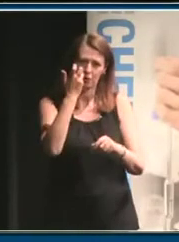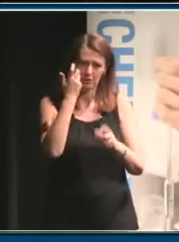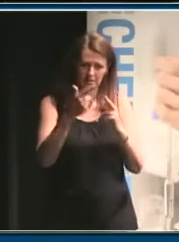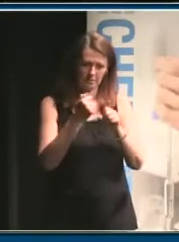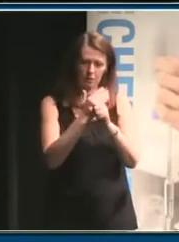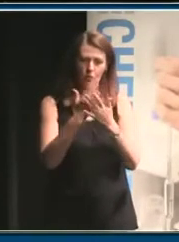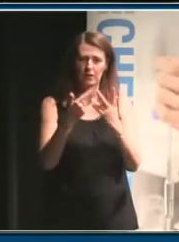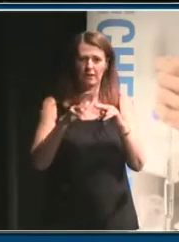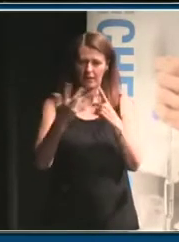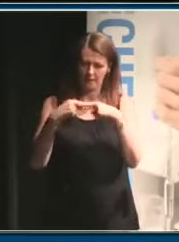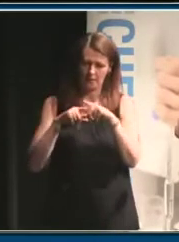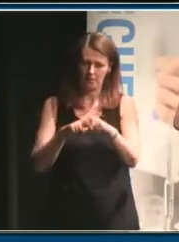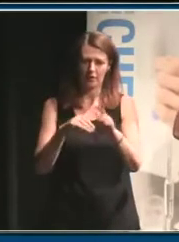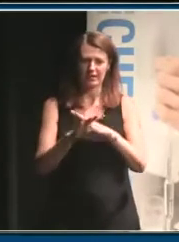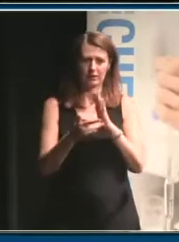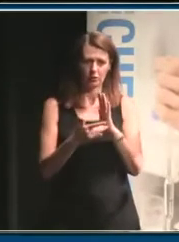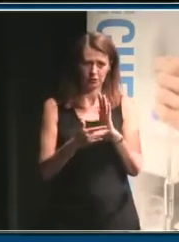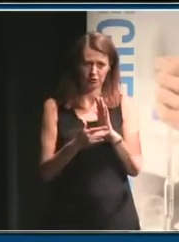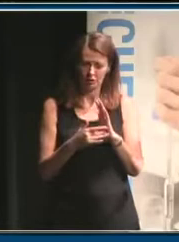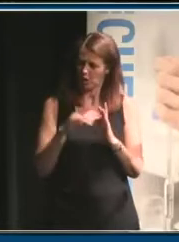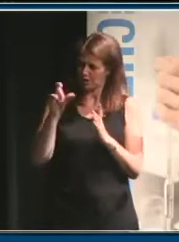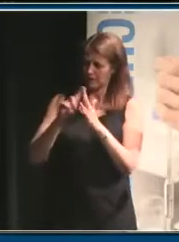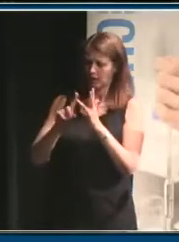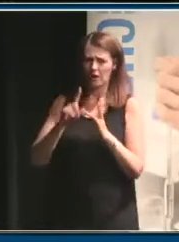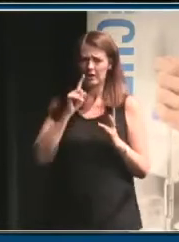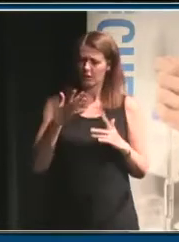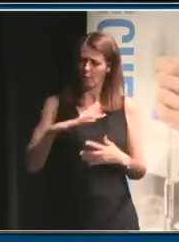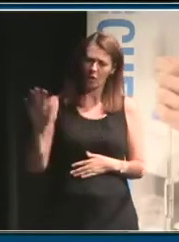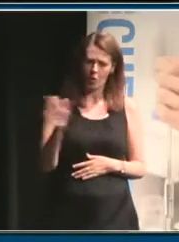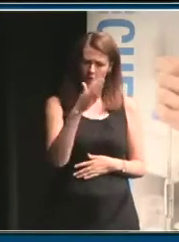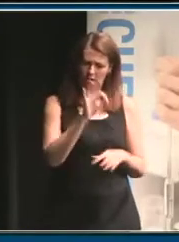with these technologies. So the CEO says “From now on I want all my scientists to only invent